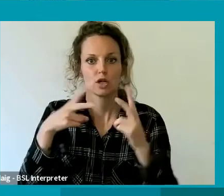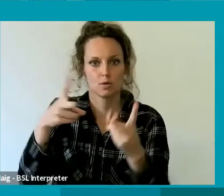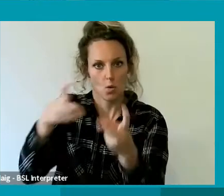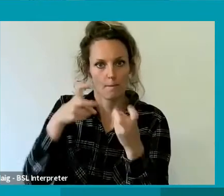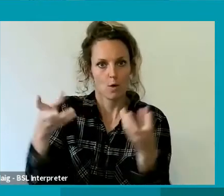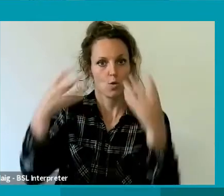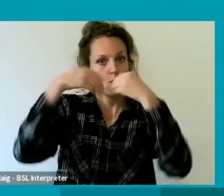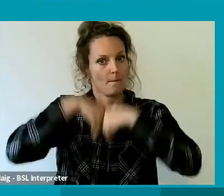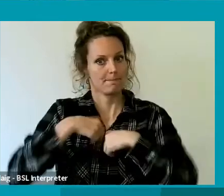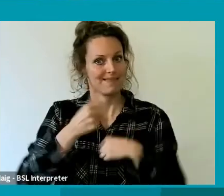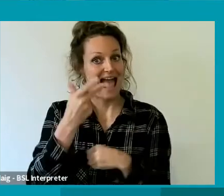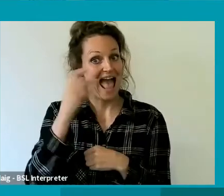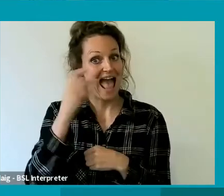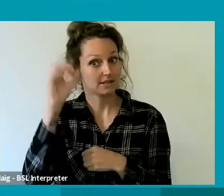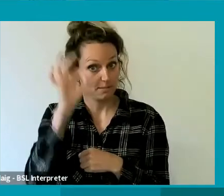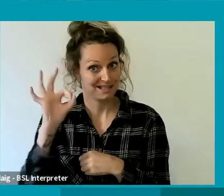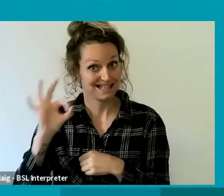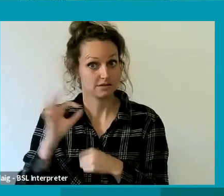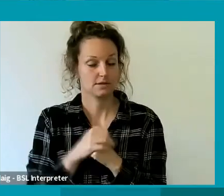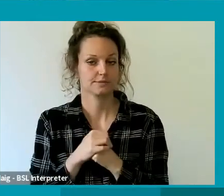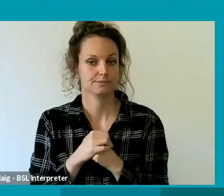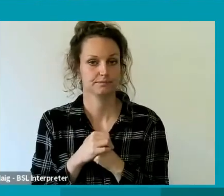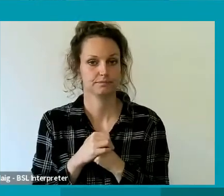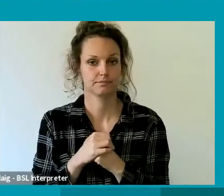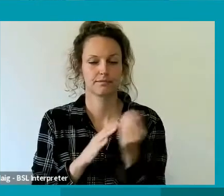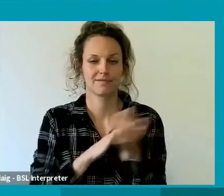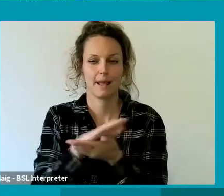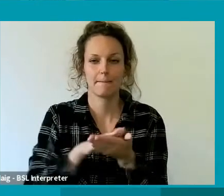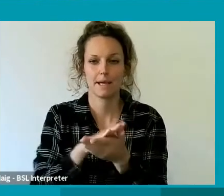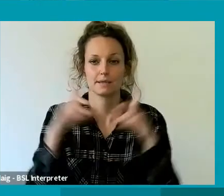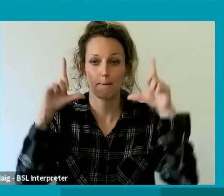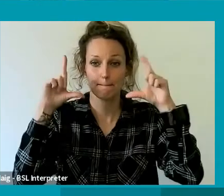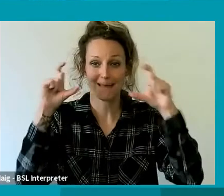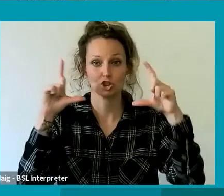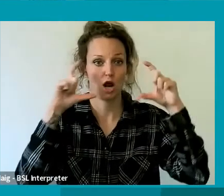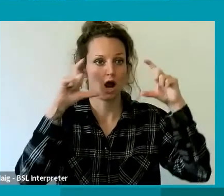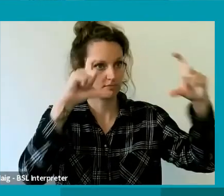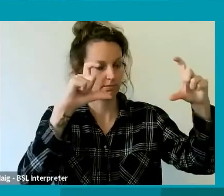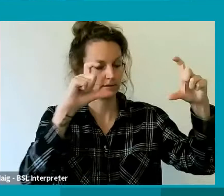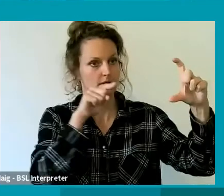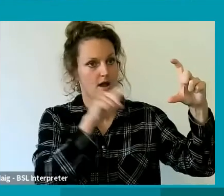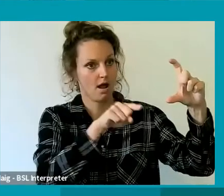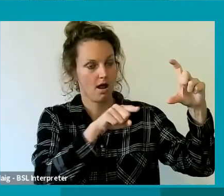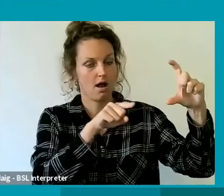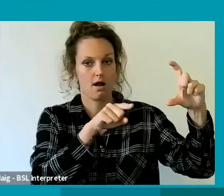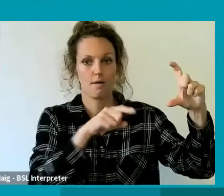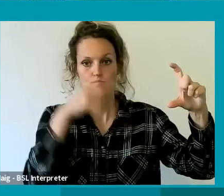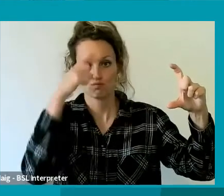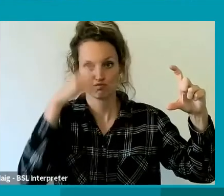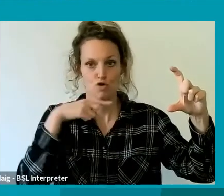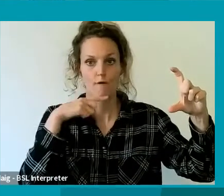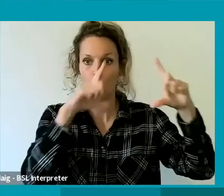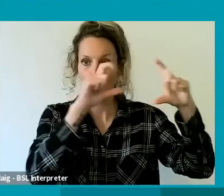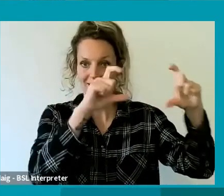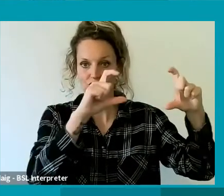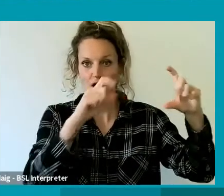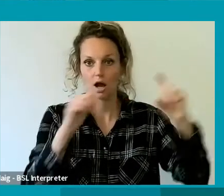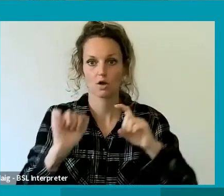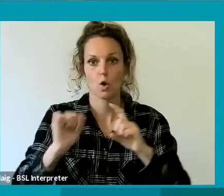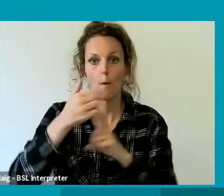so that picture those visualizations your profile pic and your background photo are really, really important.